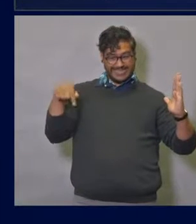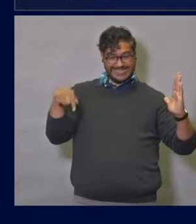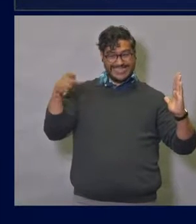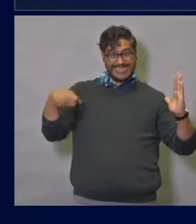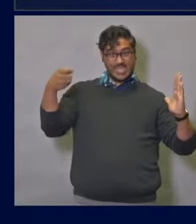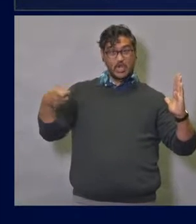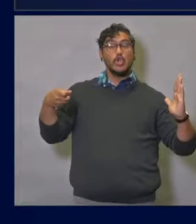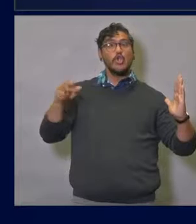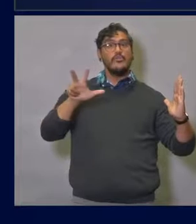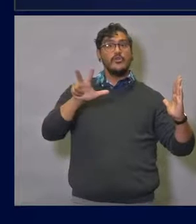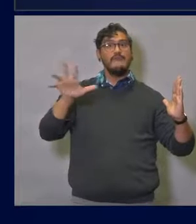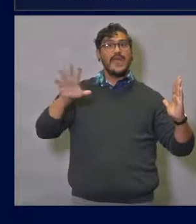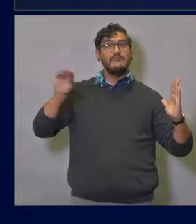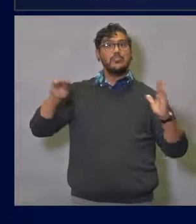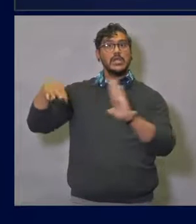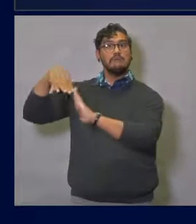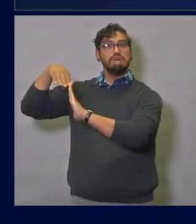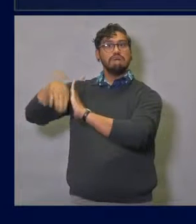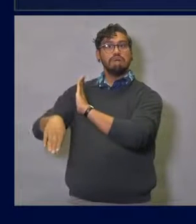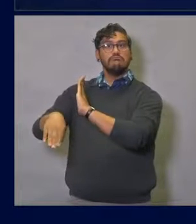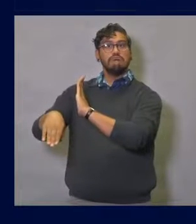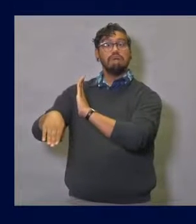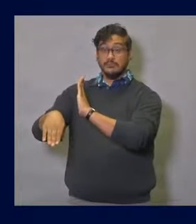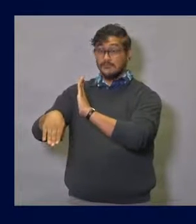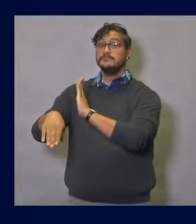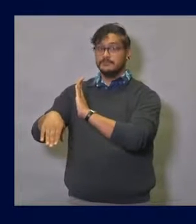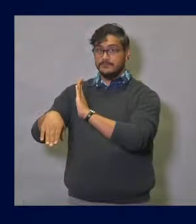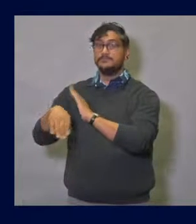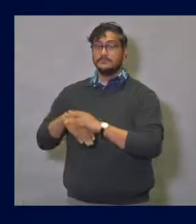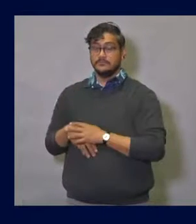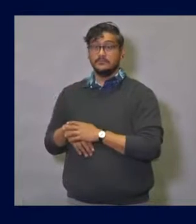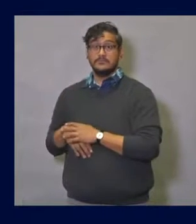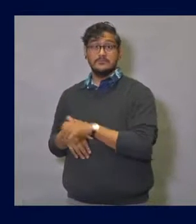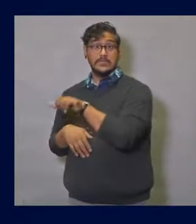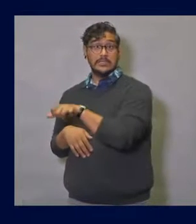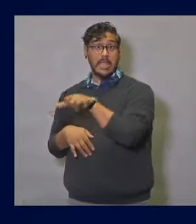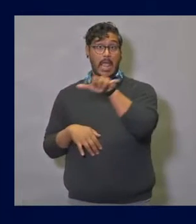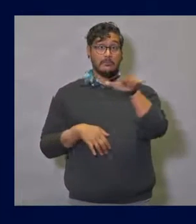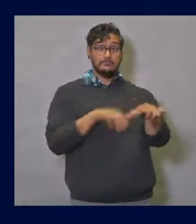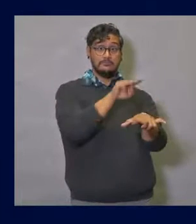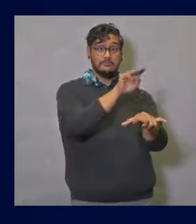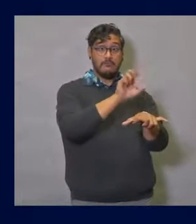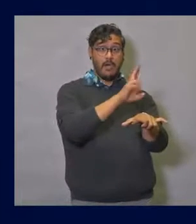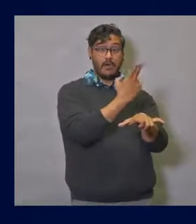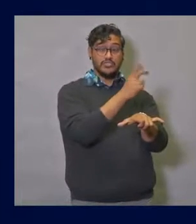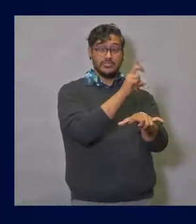THROUGH MARCH 14TH OF 2021.